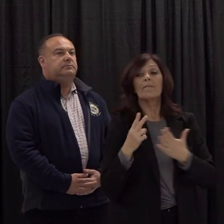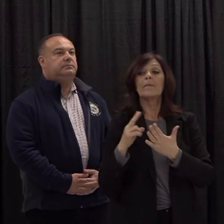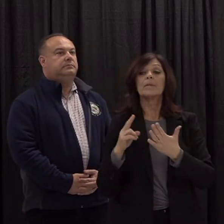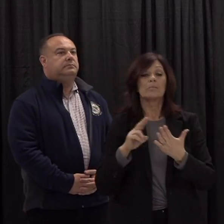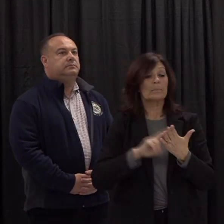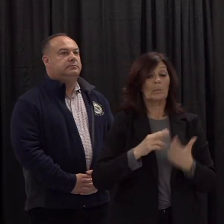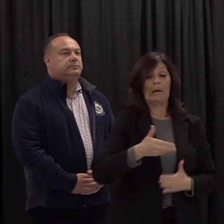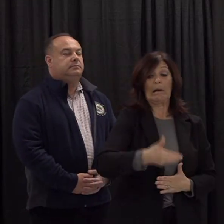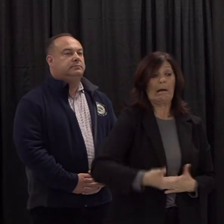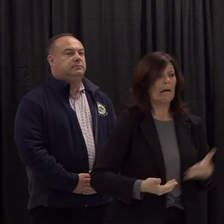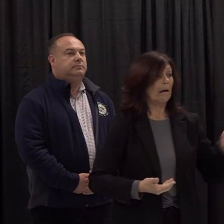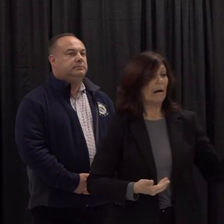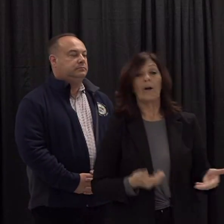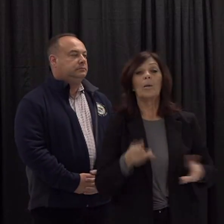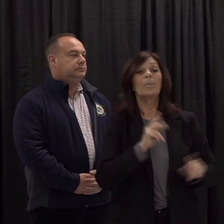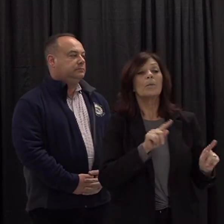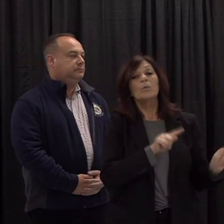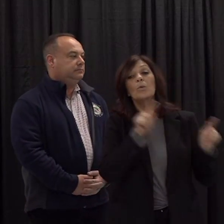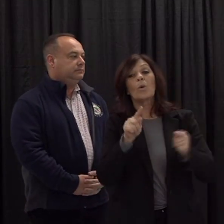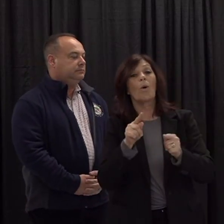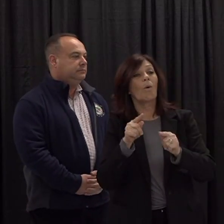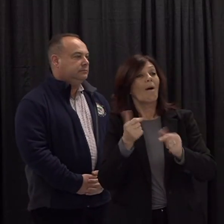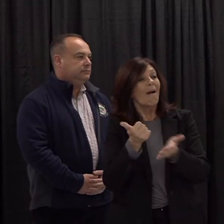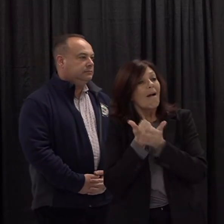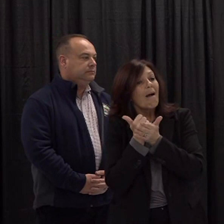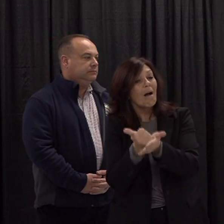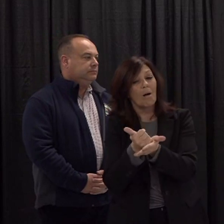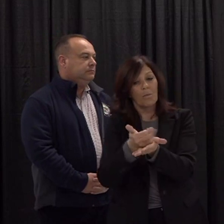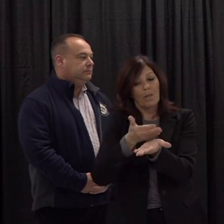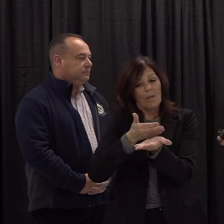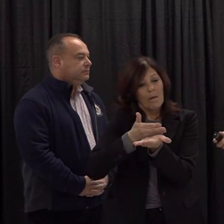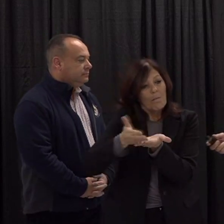of parties to assist them in snow removal in their communities.